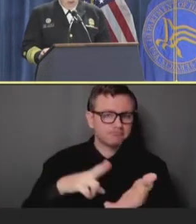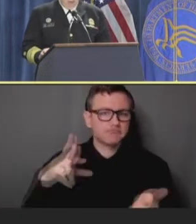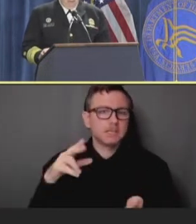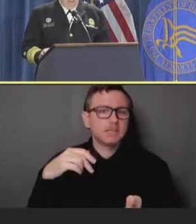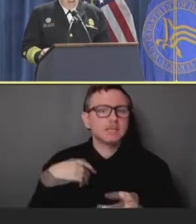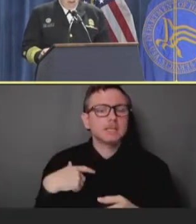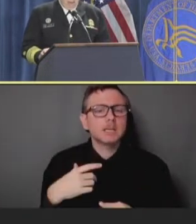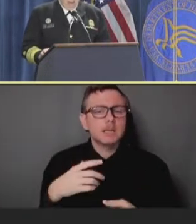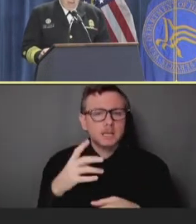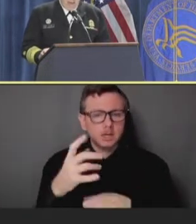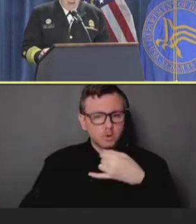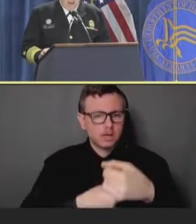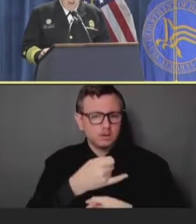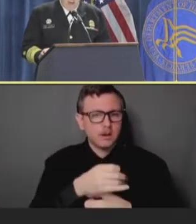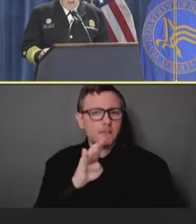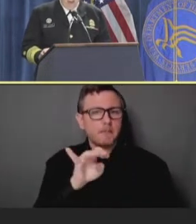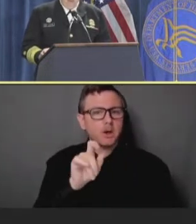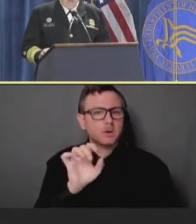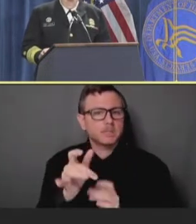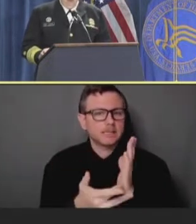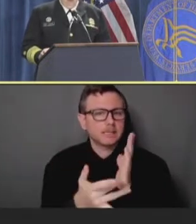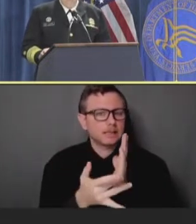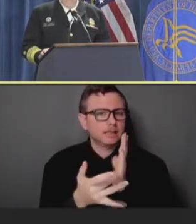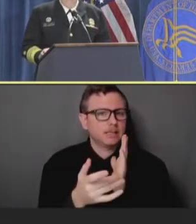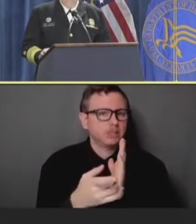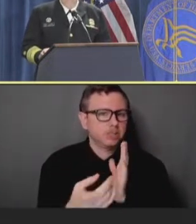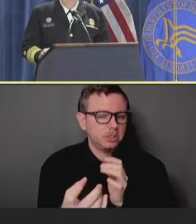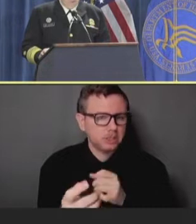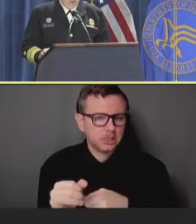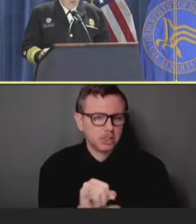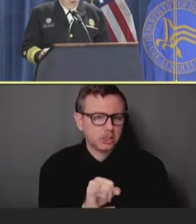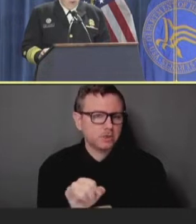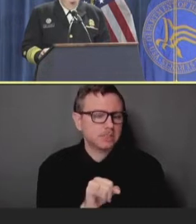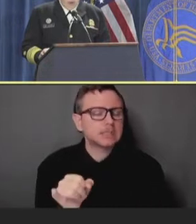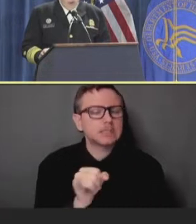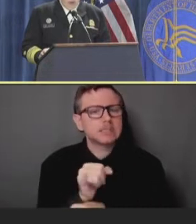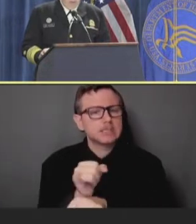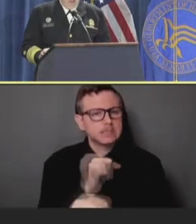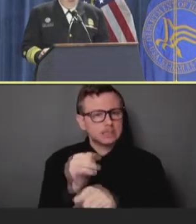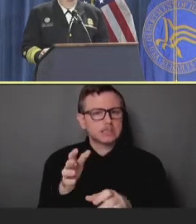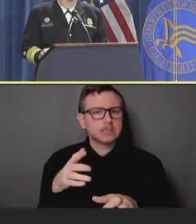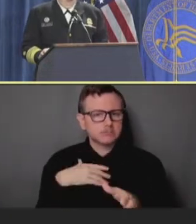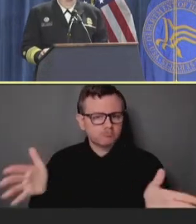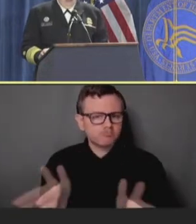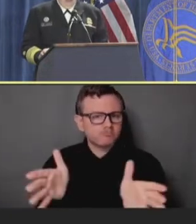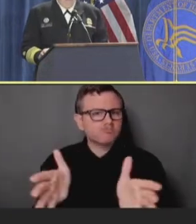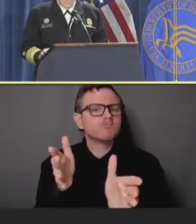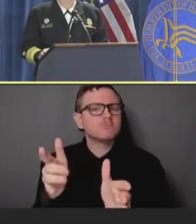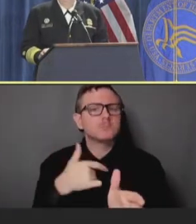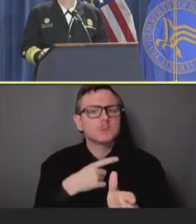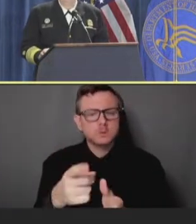and bio manufacturing initiative that will work to build stronger supply chains, expand